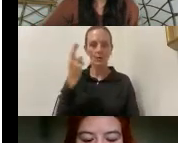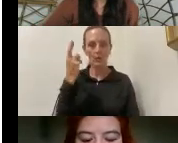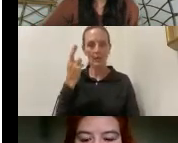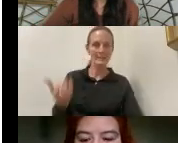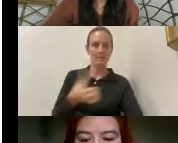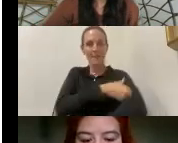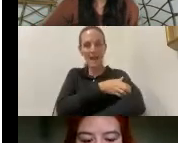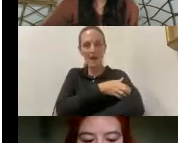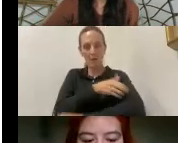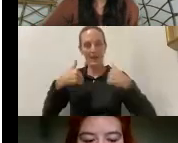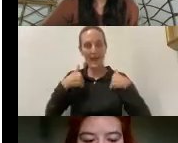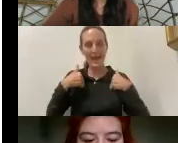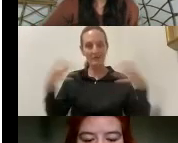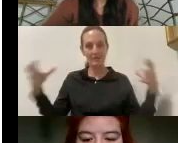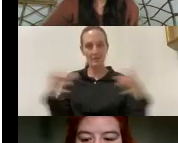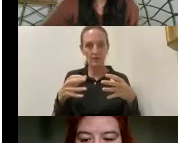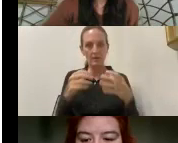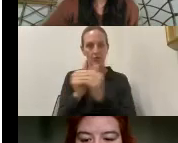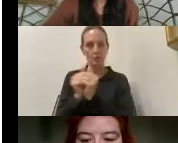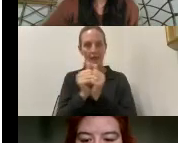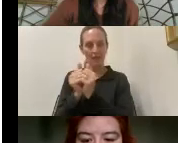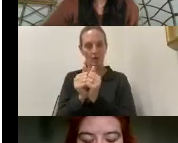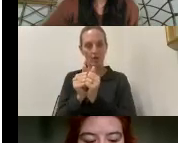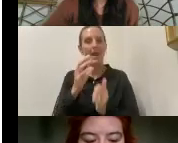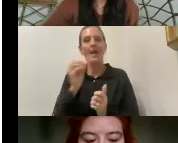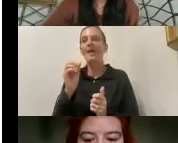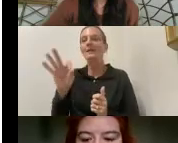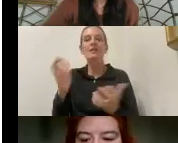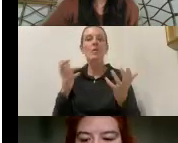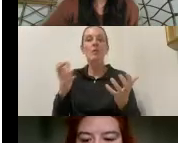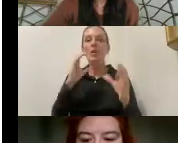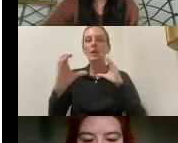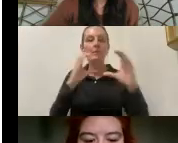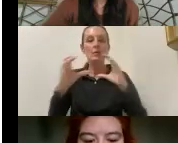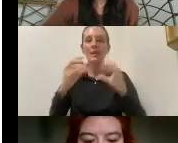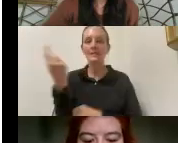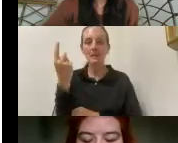the power we have to communicate something to people that almost everyone will understand